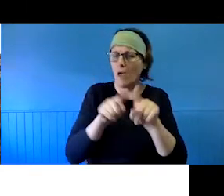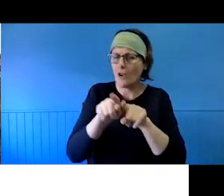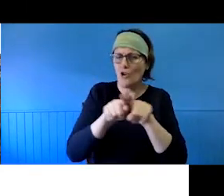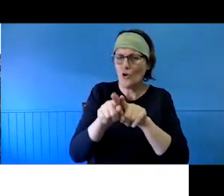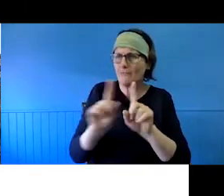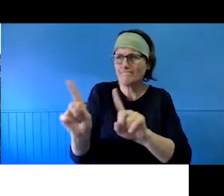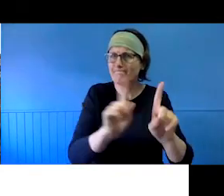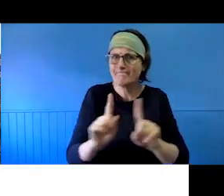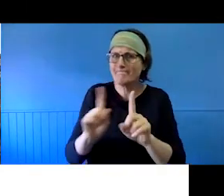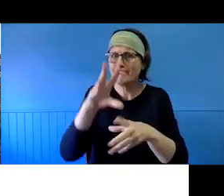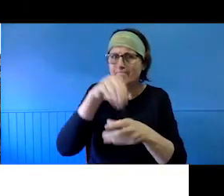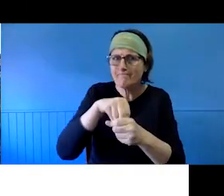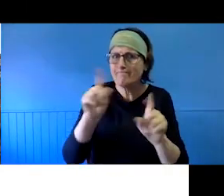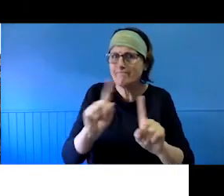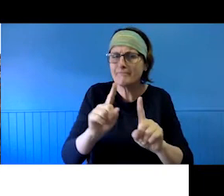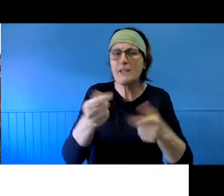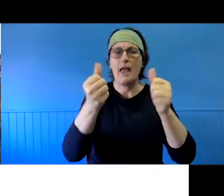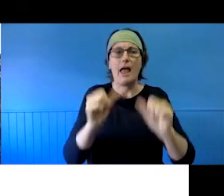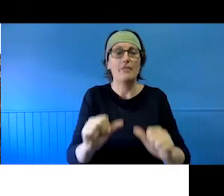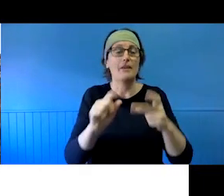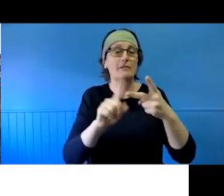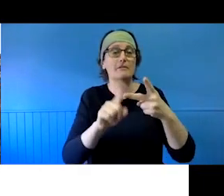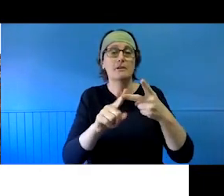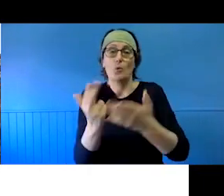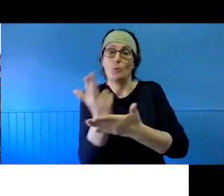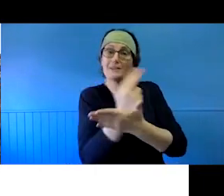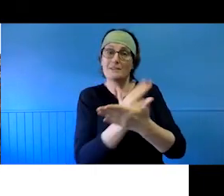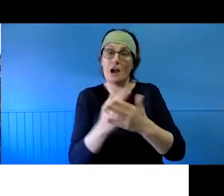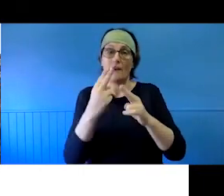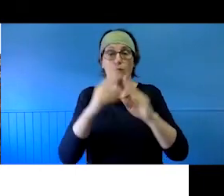land. And then, how we can design for teaching presence. An important